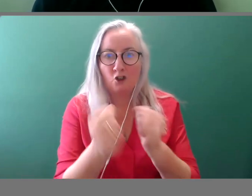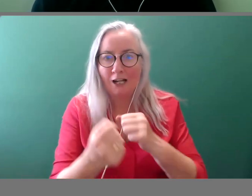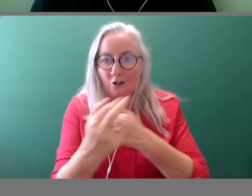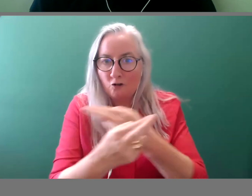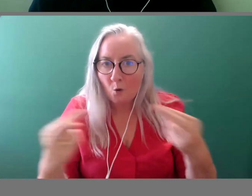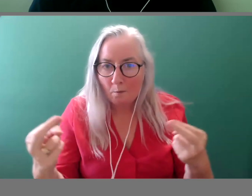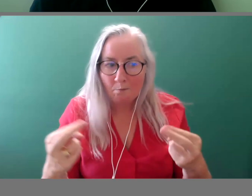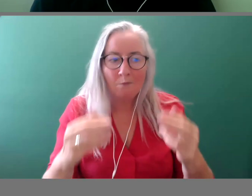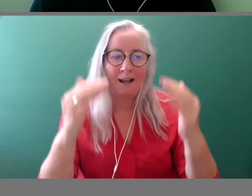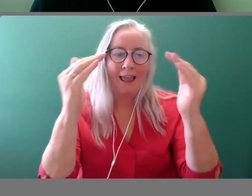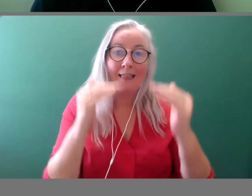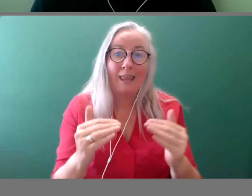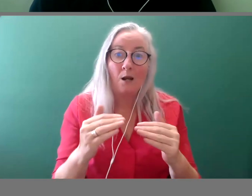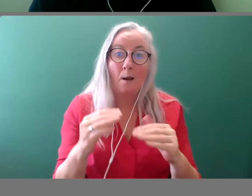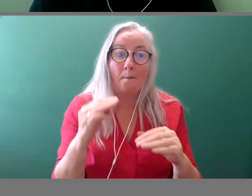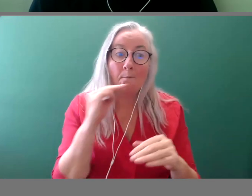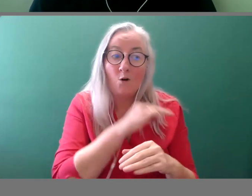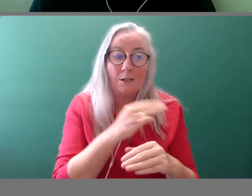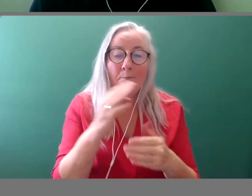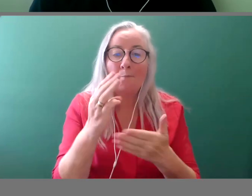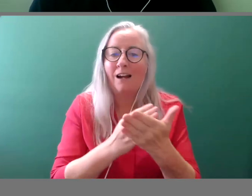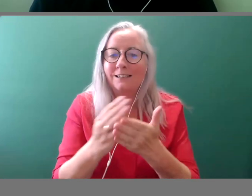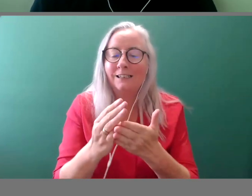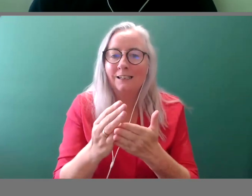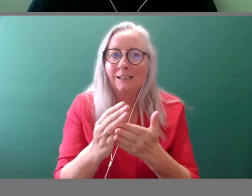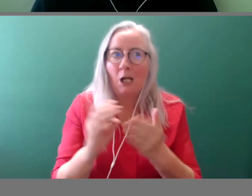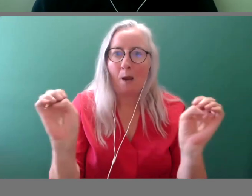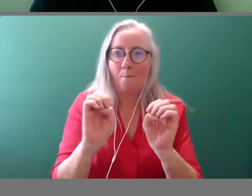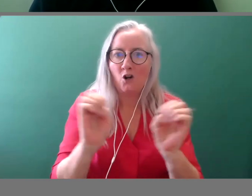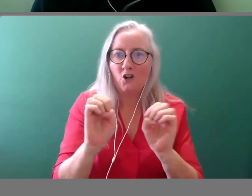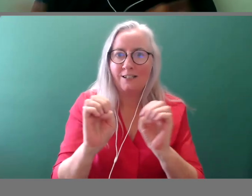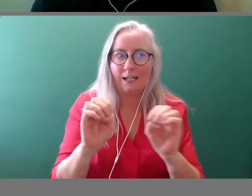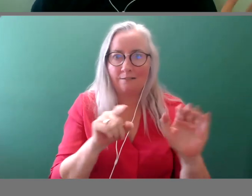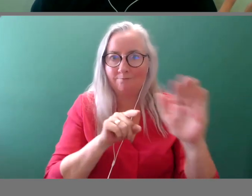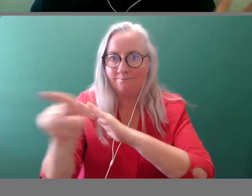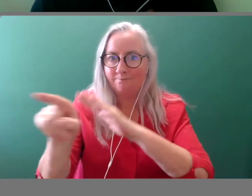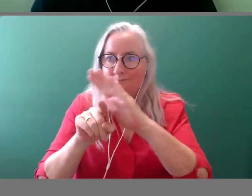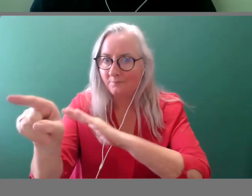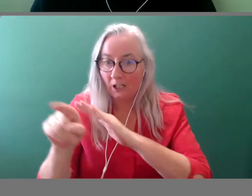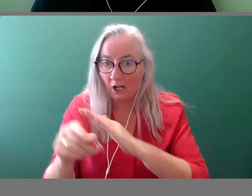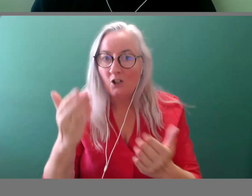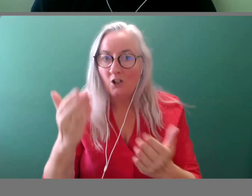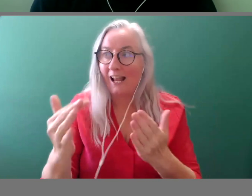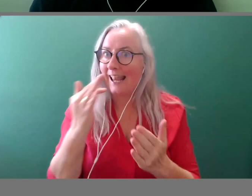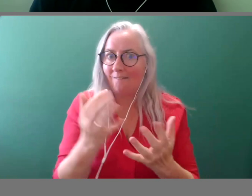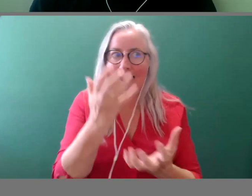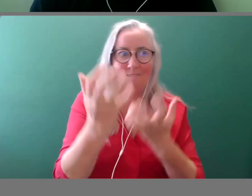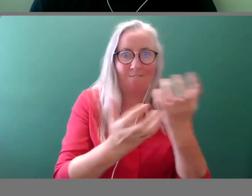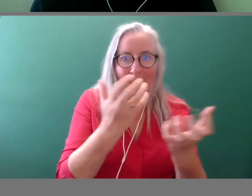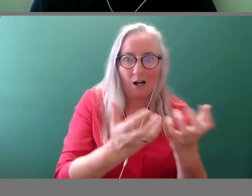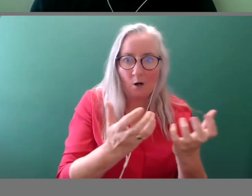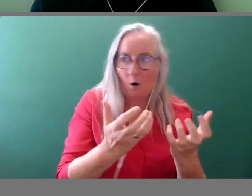really importantly it deals with emergency egress. How in the case of fire for instance, there is a